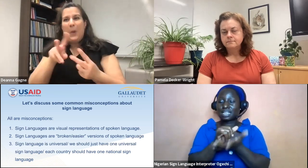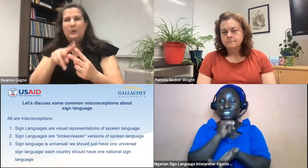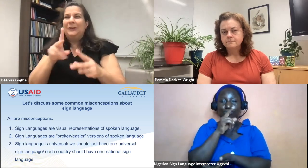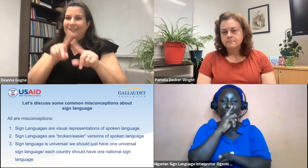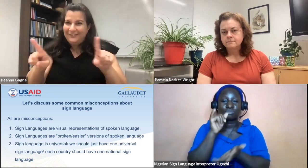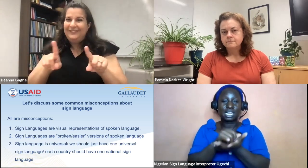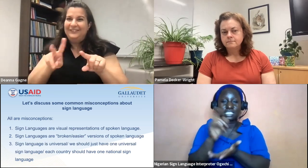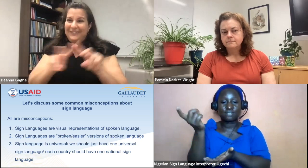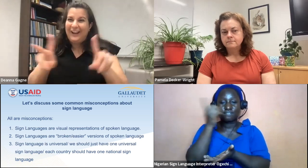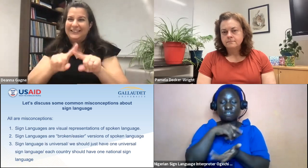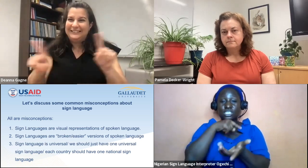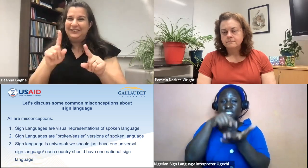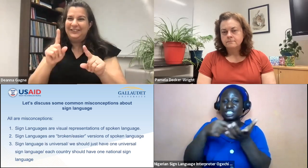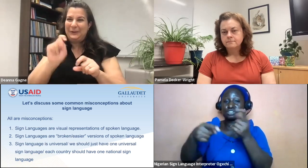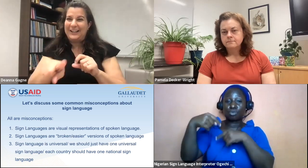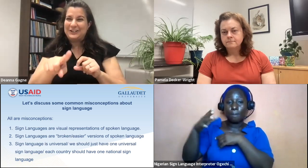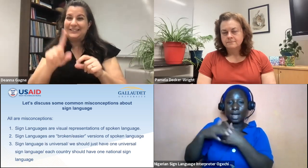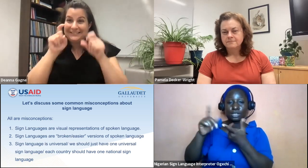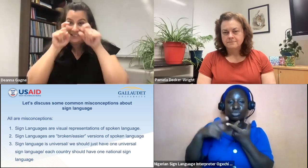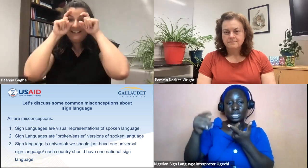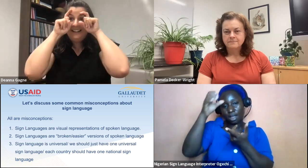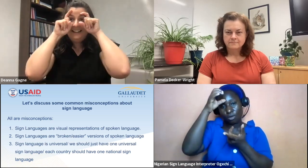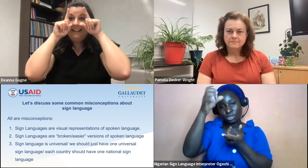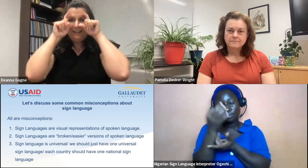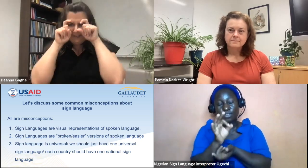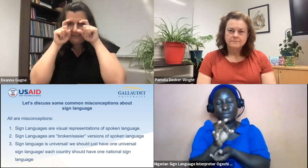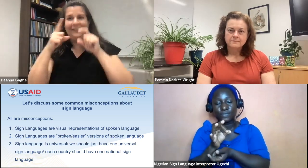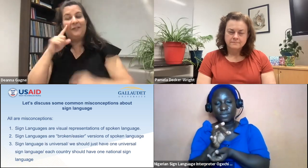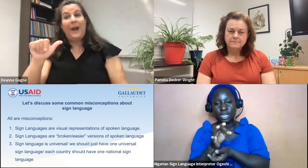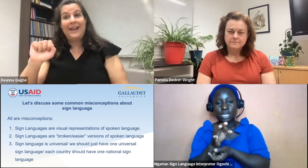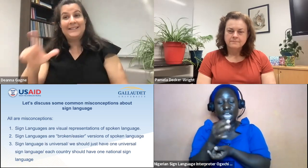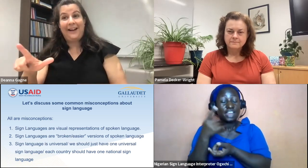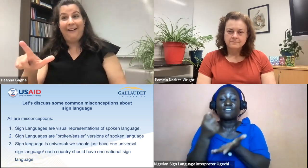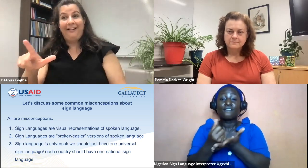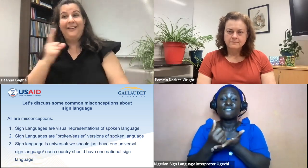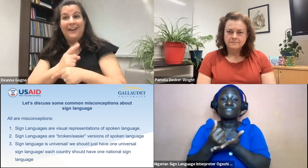If I, under the sign, once or or what correction, and it's only on my hands.